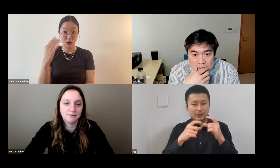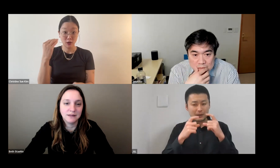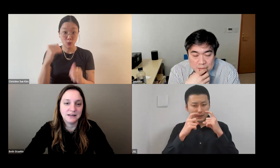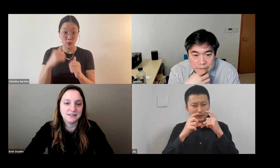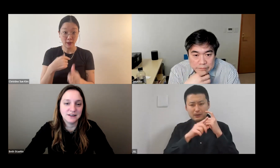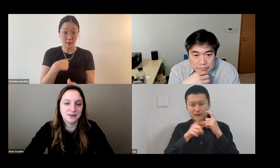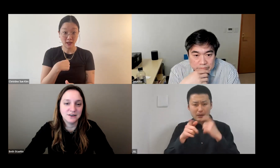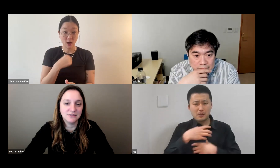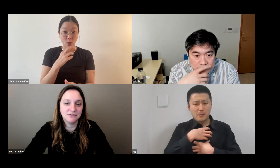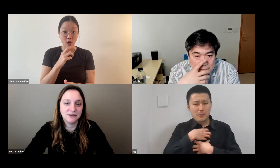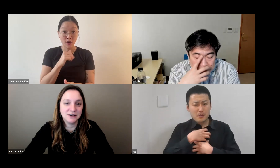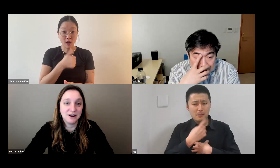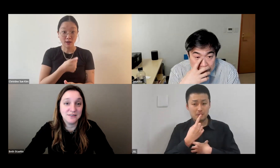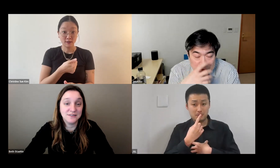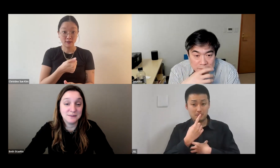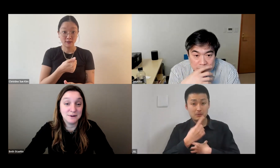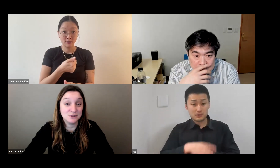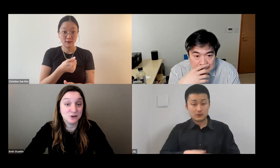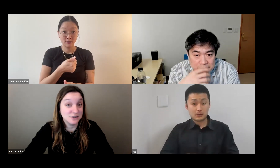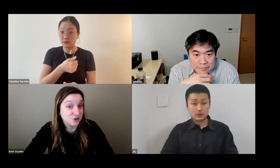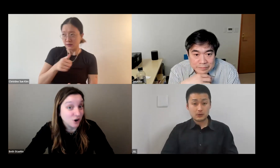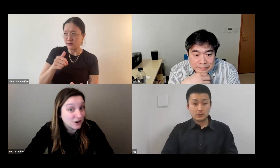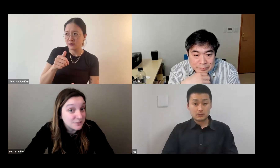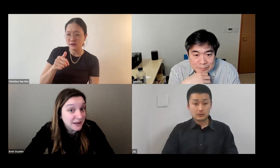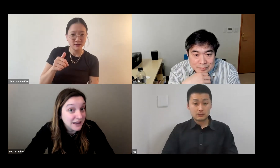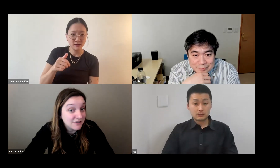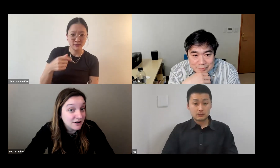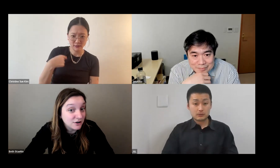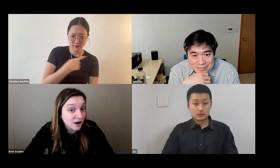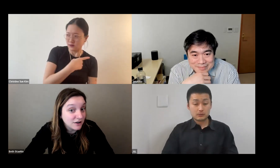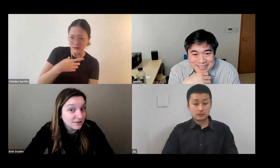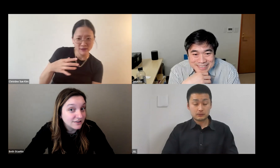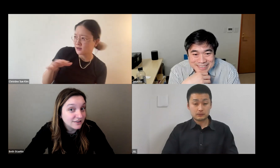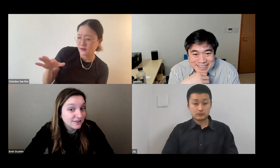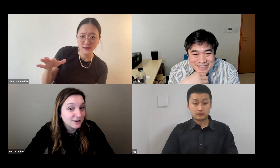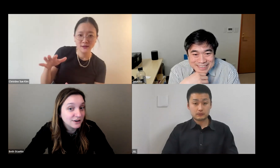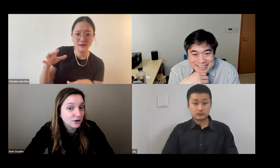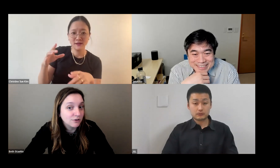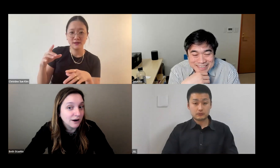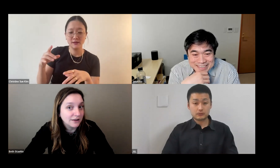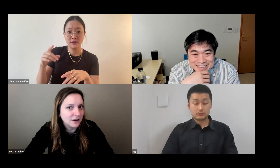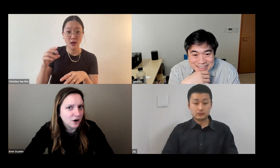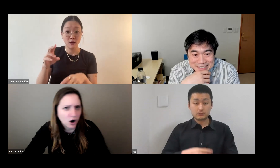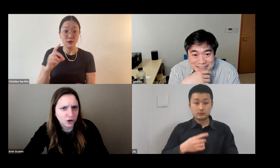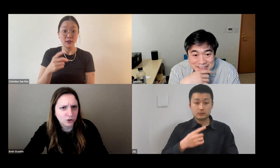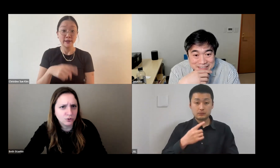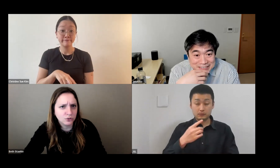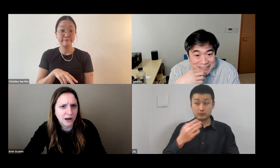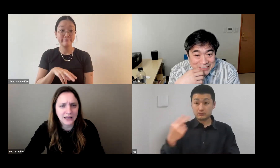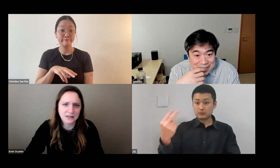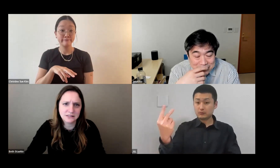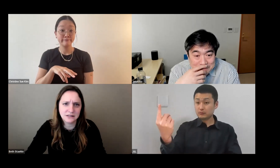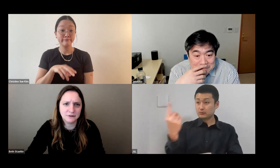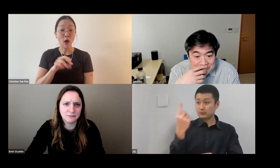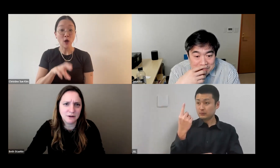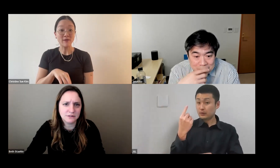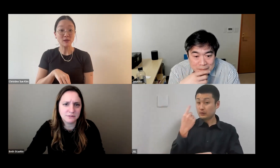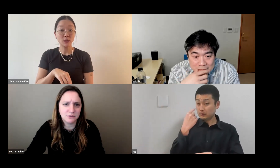because I couldn’t figure out if somebody was trying to talk to me even or not, right? Like, “Are you… I can't see if your mouth is moving.